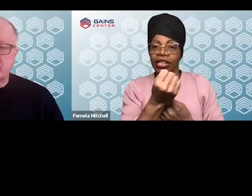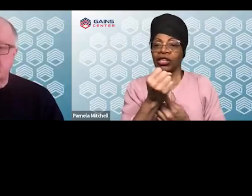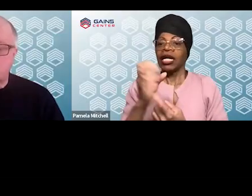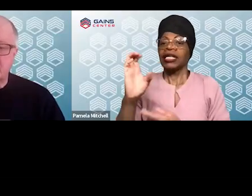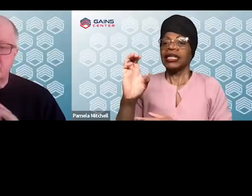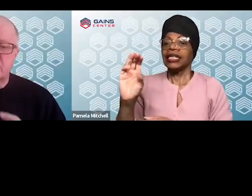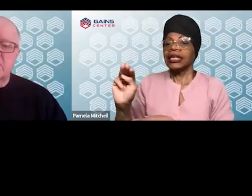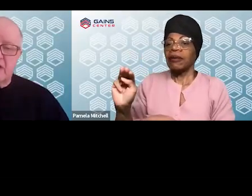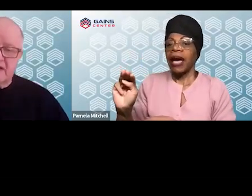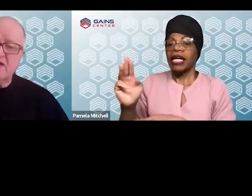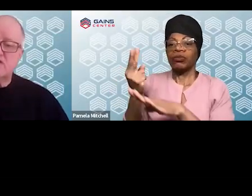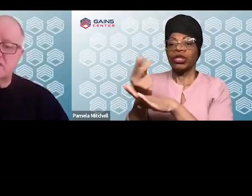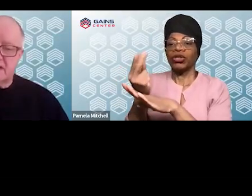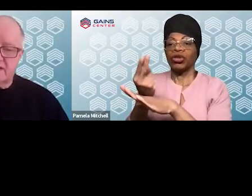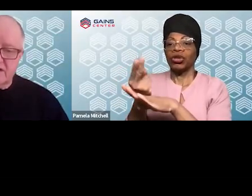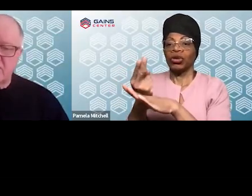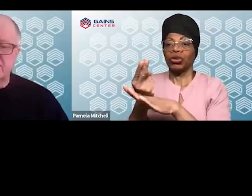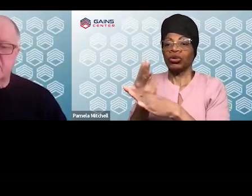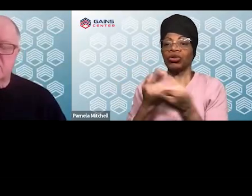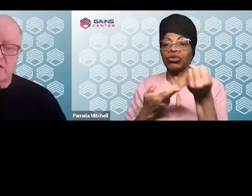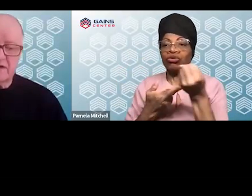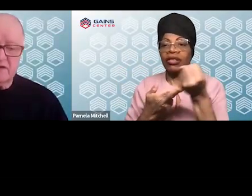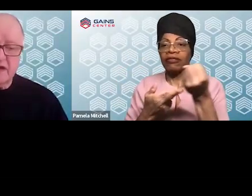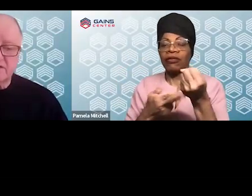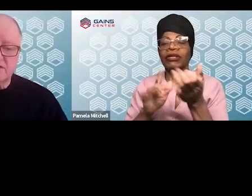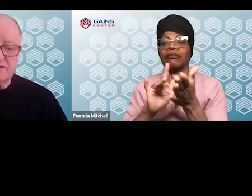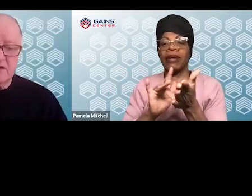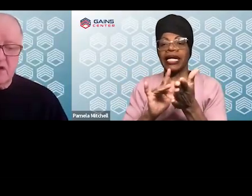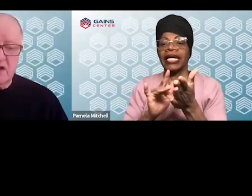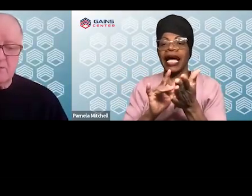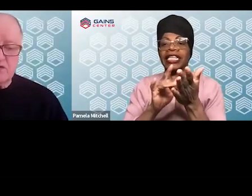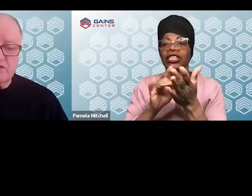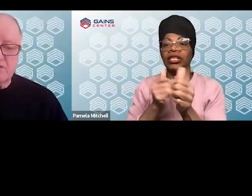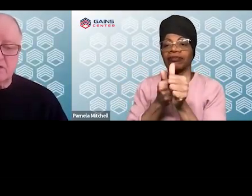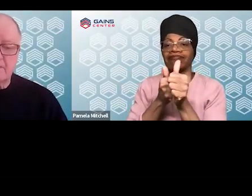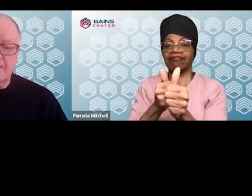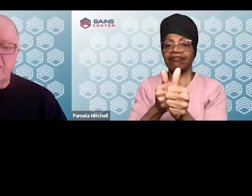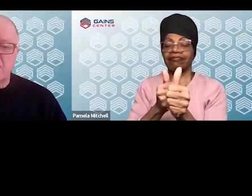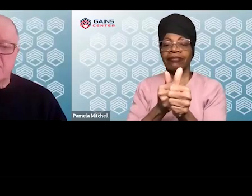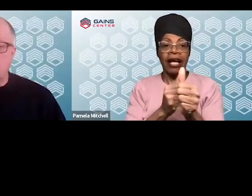to reinforce medication adherence according to a doctor's prescription.